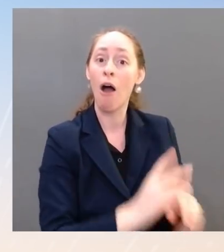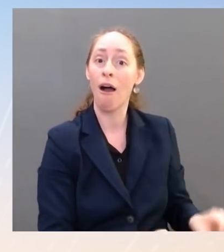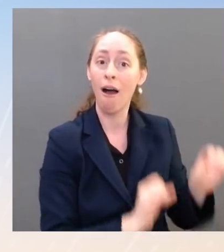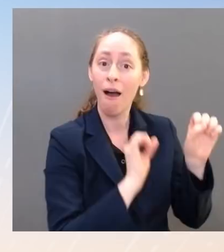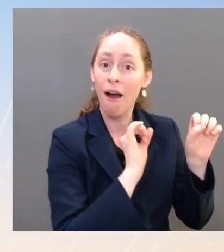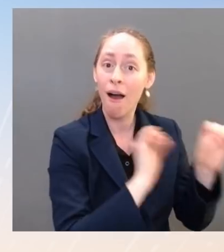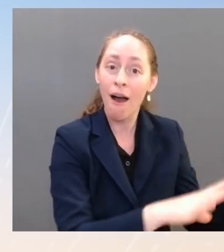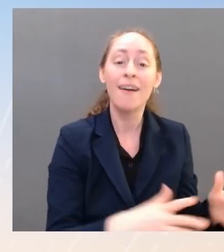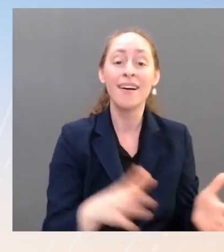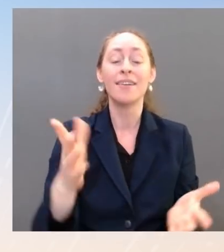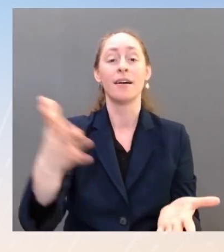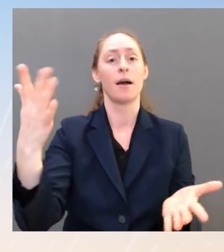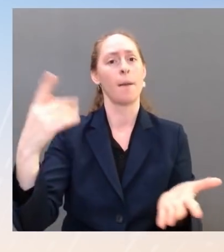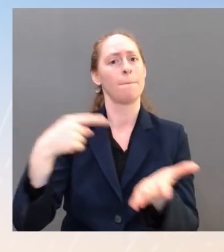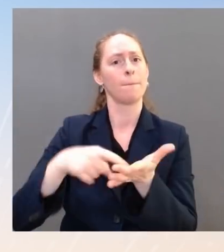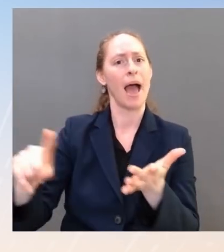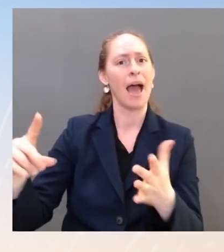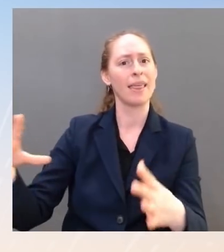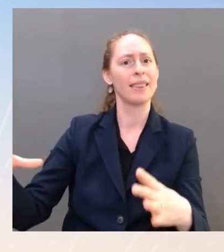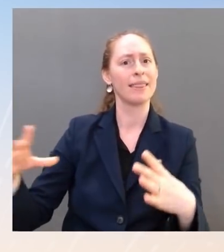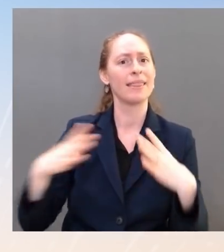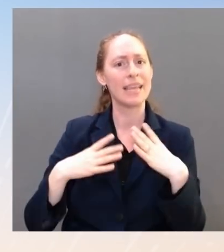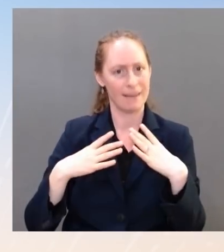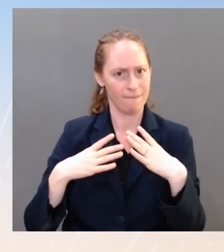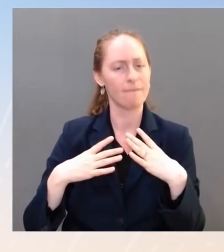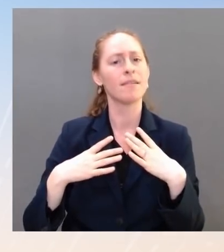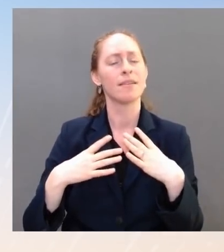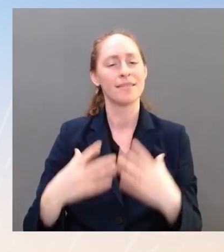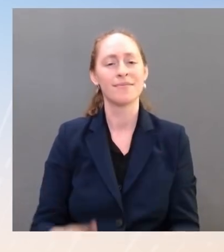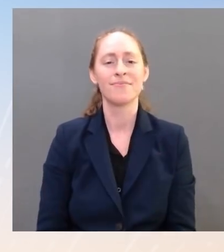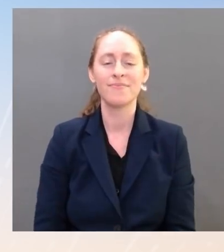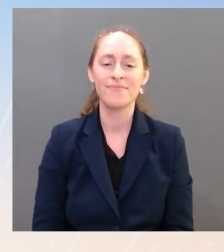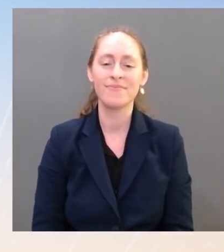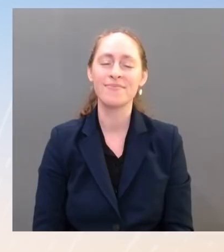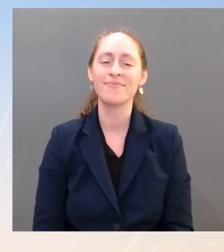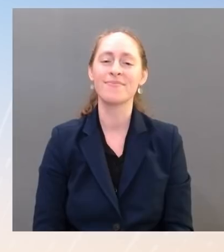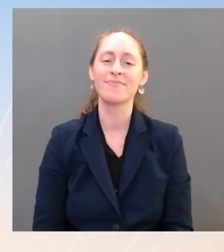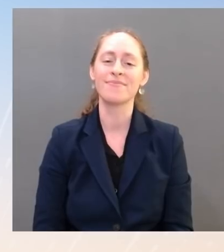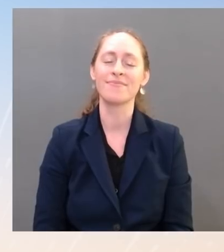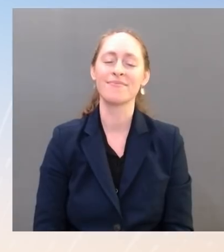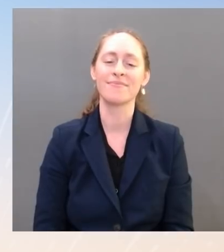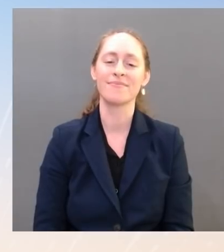Module. Module workers have been shut out in the past. Women. Black Workers. Latino workers. Native American workers.